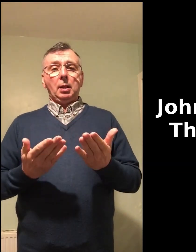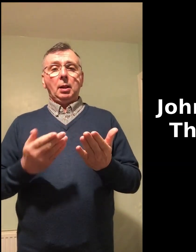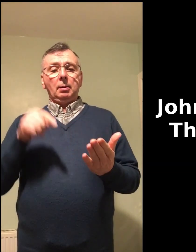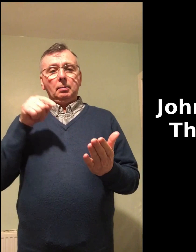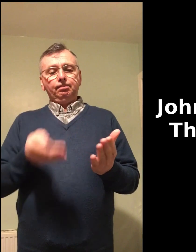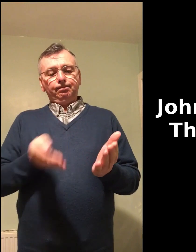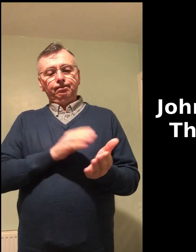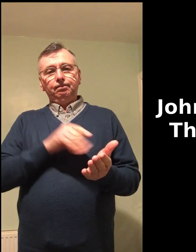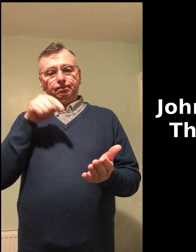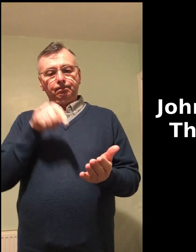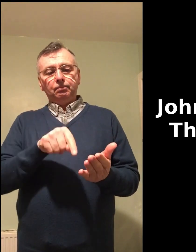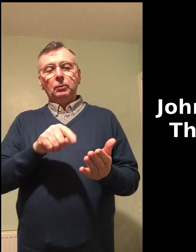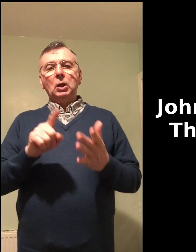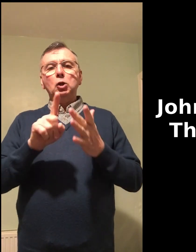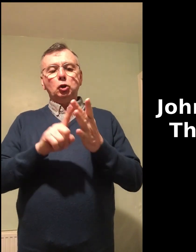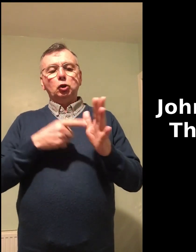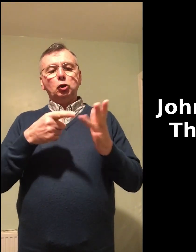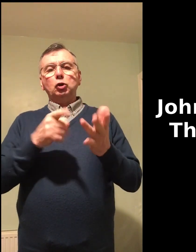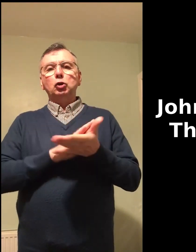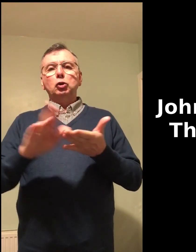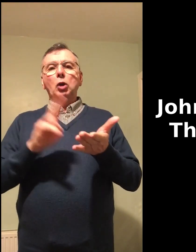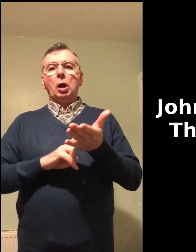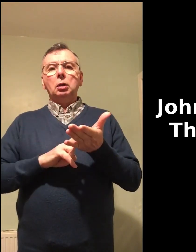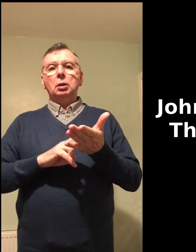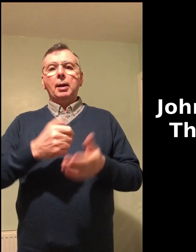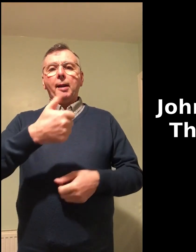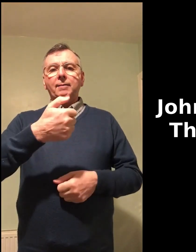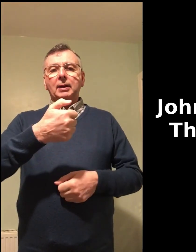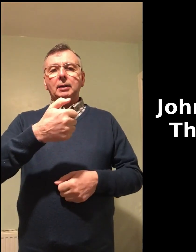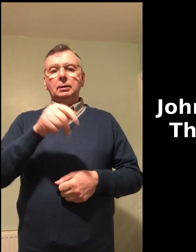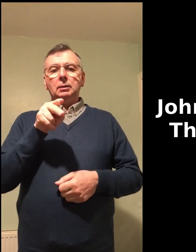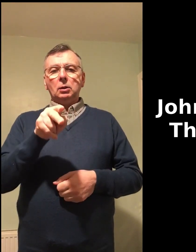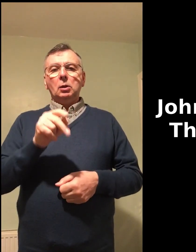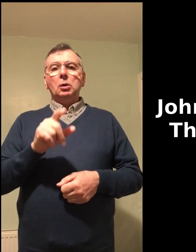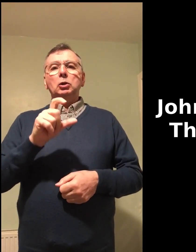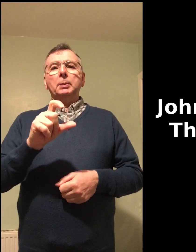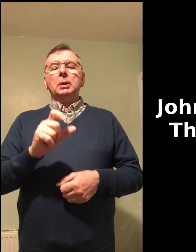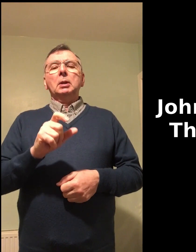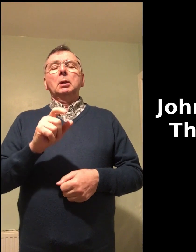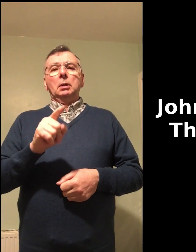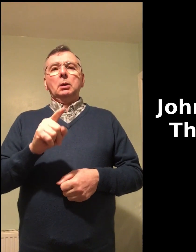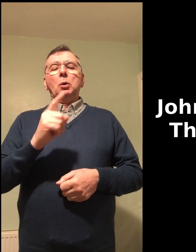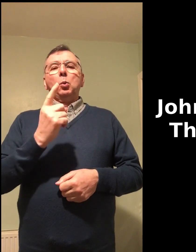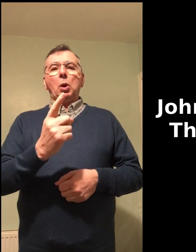You can mend the cracks with gold Mend the cracks with gold When everything seems lost You can mend the cracks with gold Mend the cracks with gold It could be better than it ever was